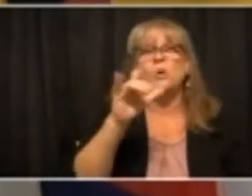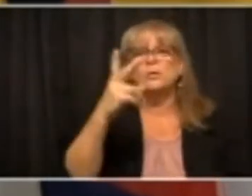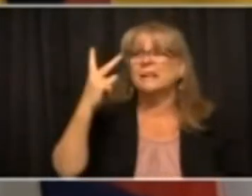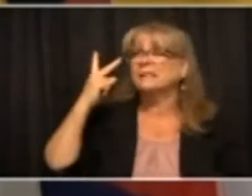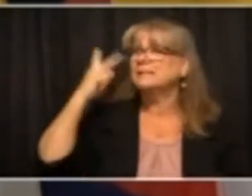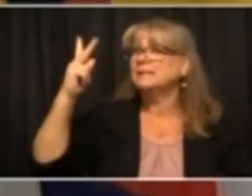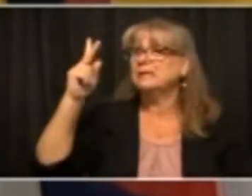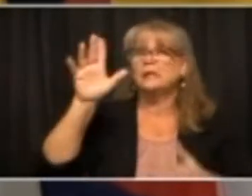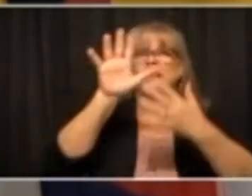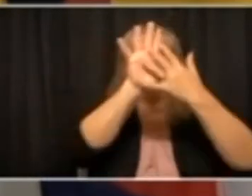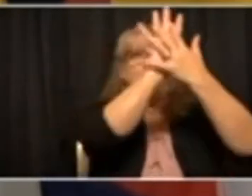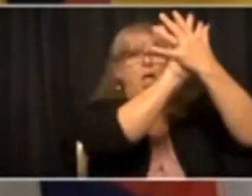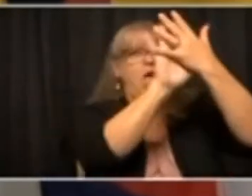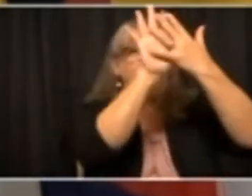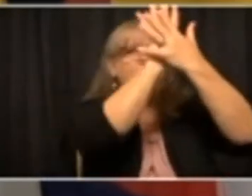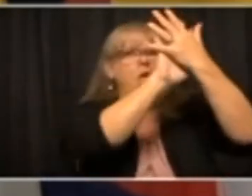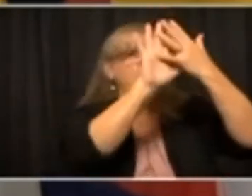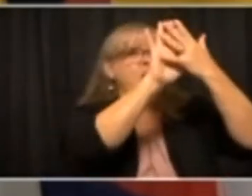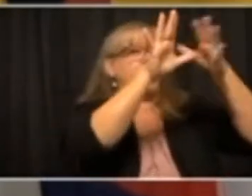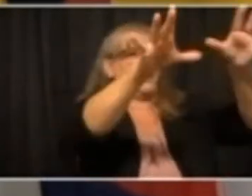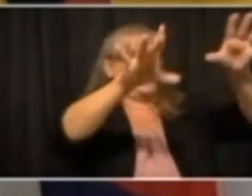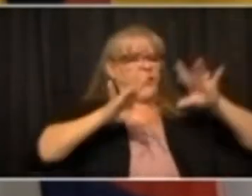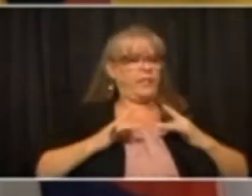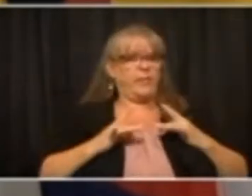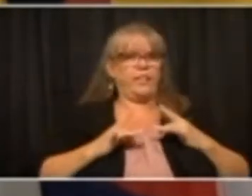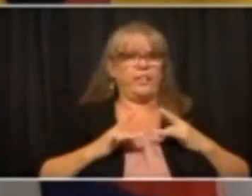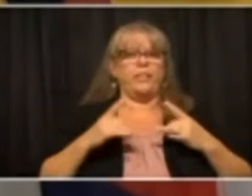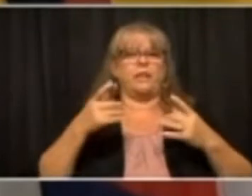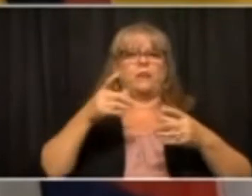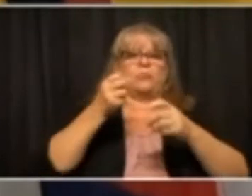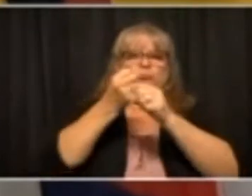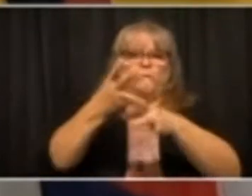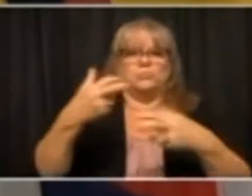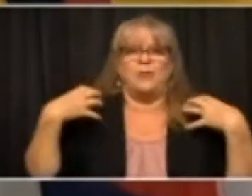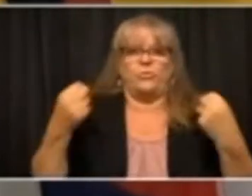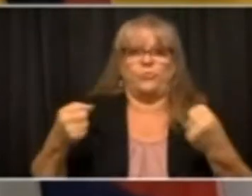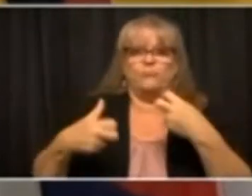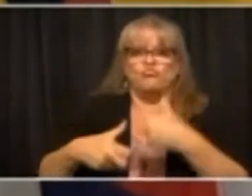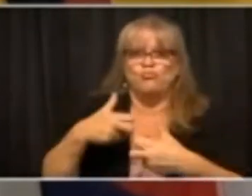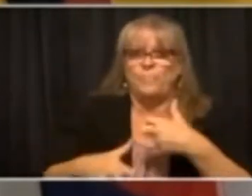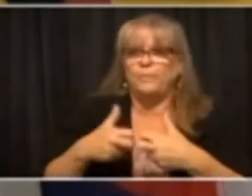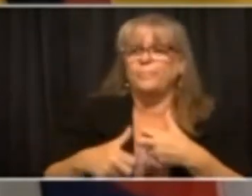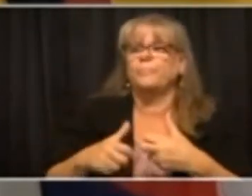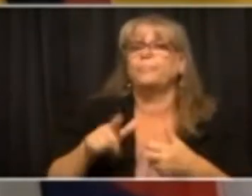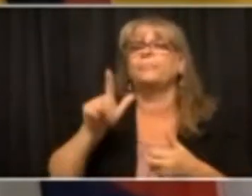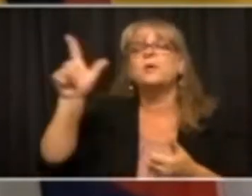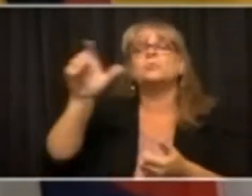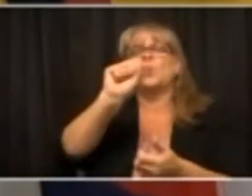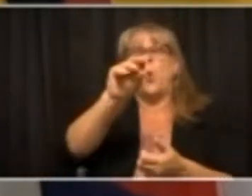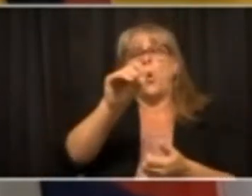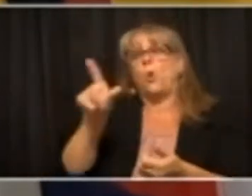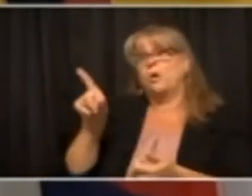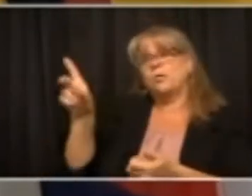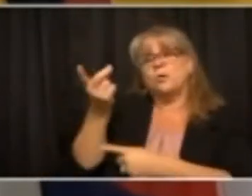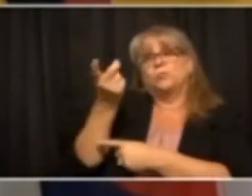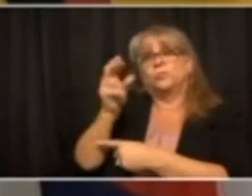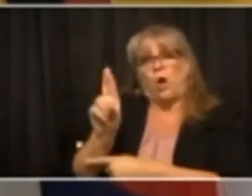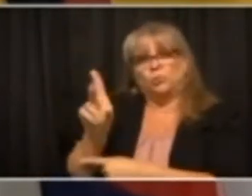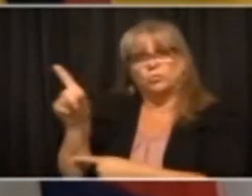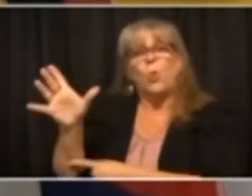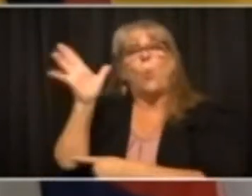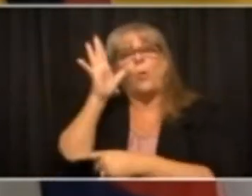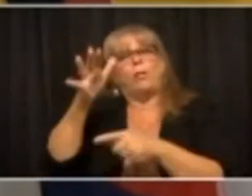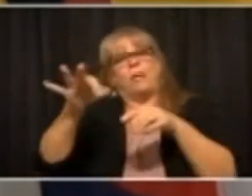dr burkhoff will have those answers first on coronavirus we're at 53 631